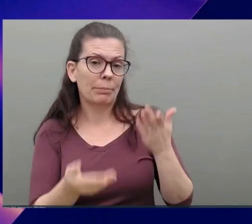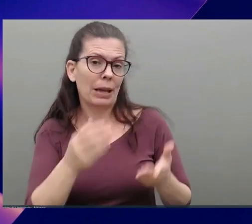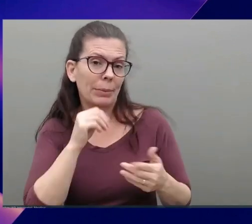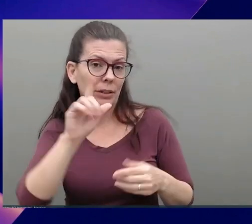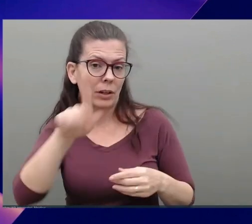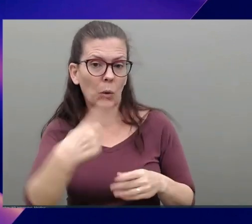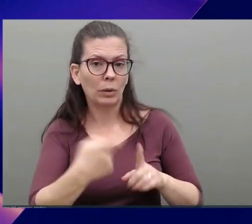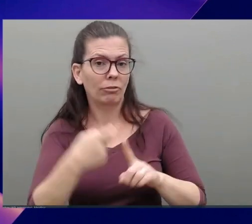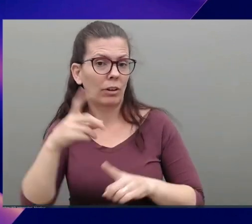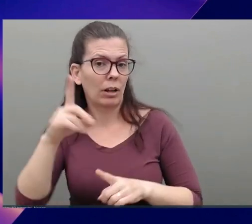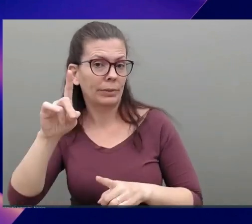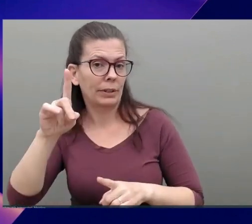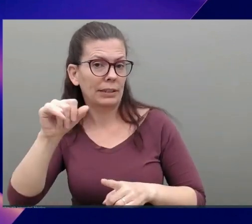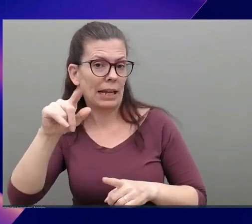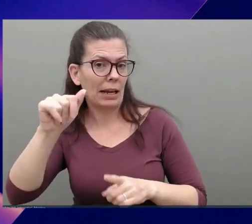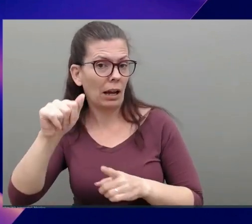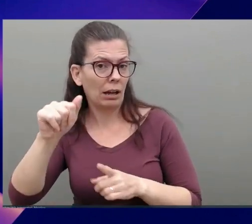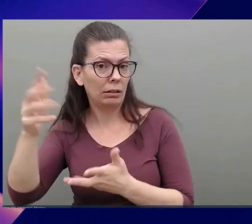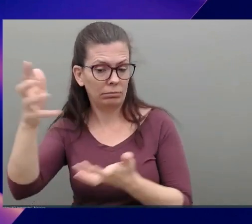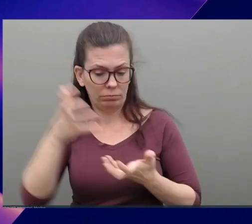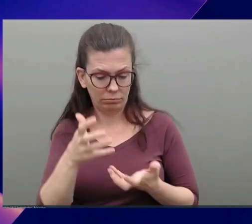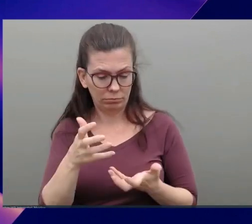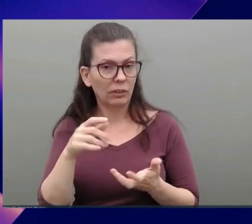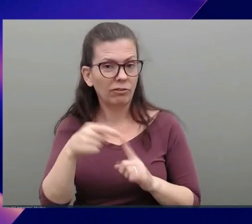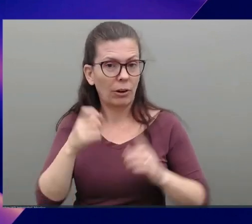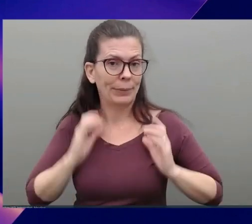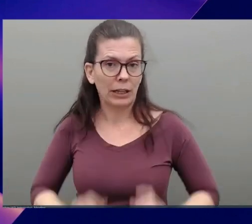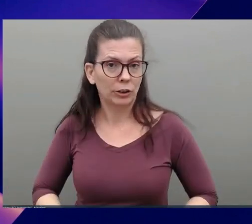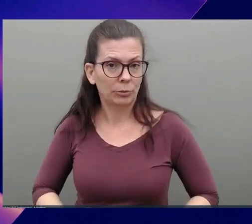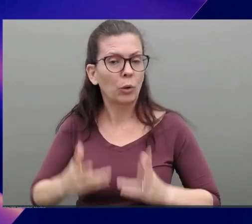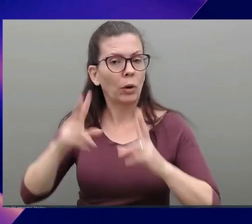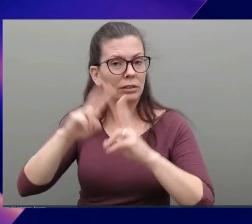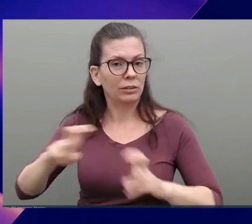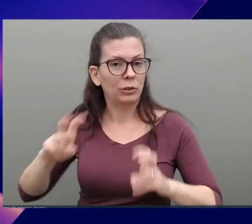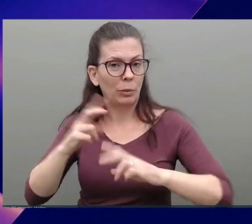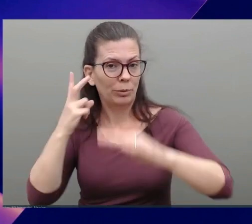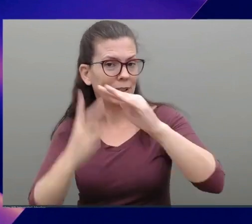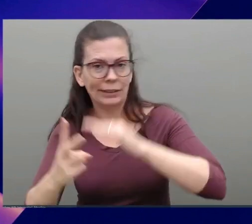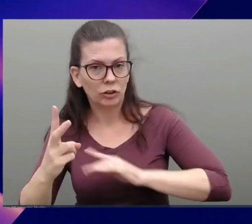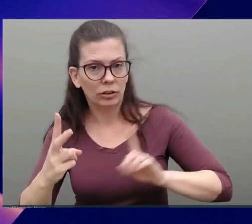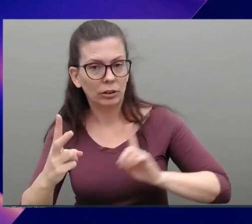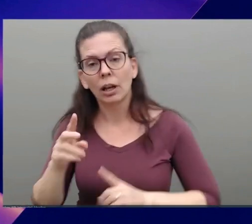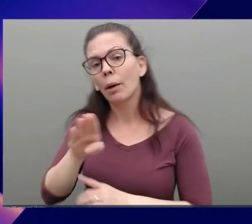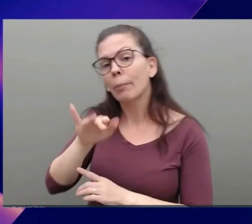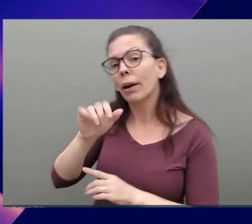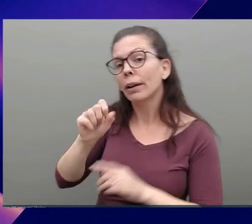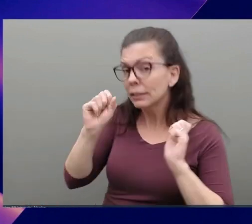the incoming data at which customers want to call prediction, bias may also come from model itself.